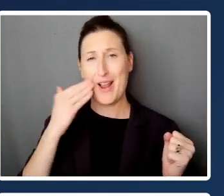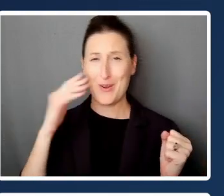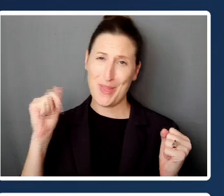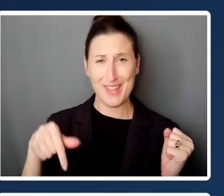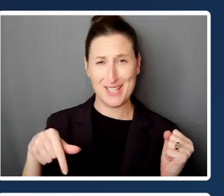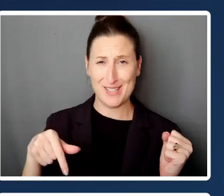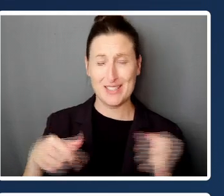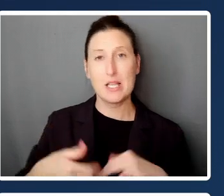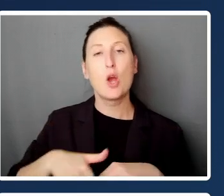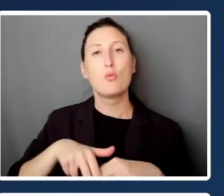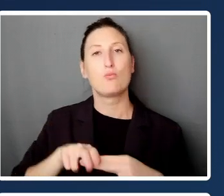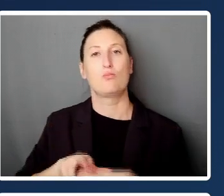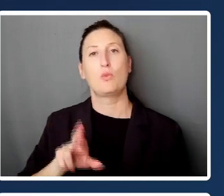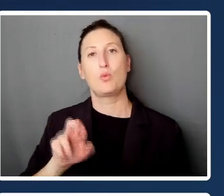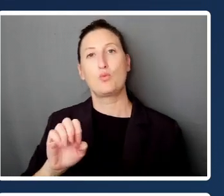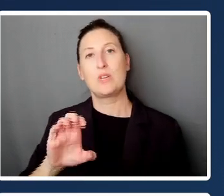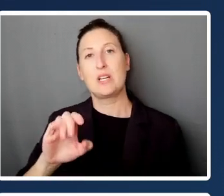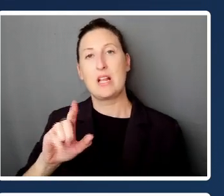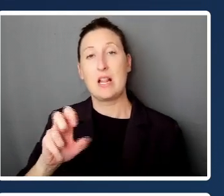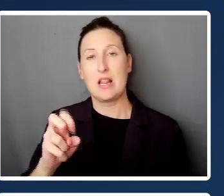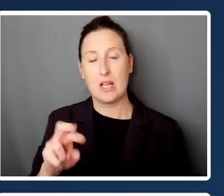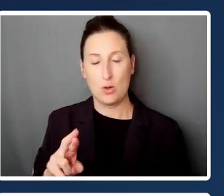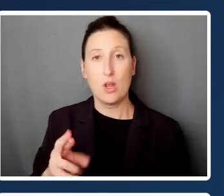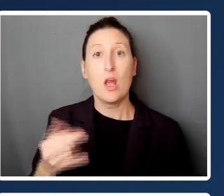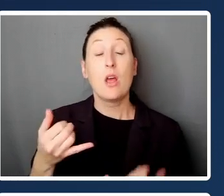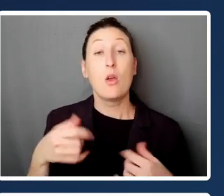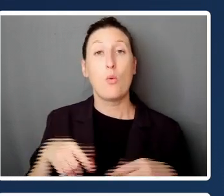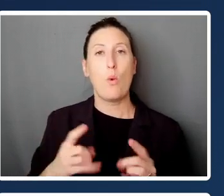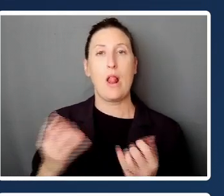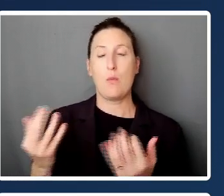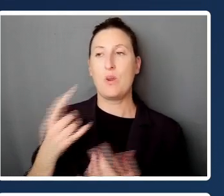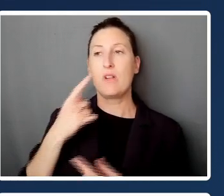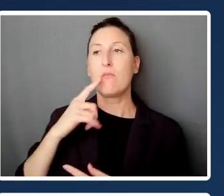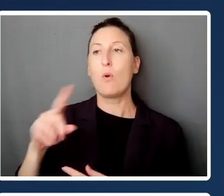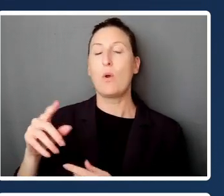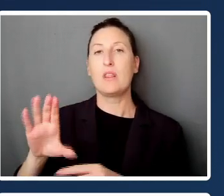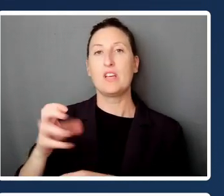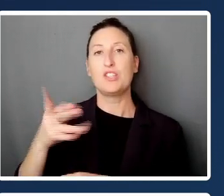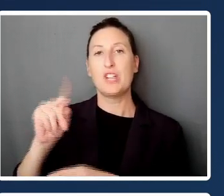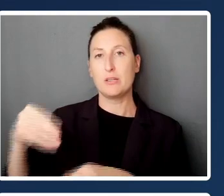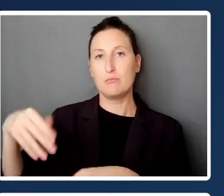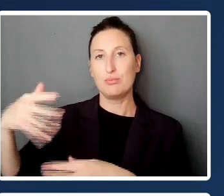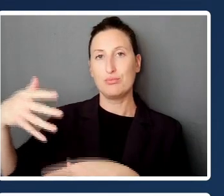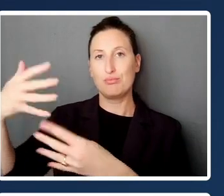the chat to populate, I'll ask my colleague, Angela, to respond to this. How would -- how